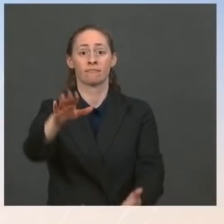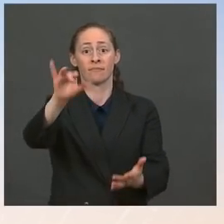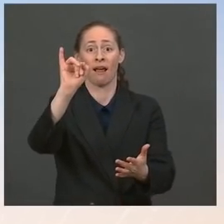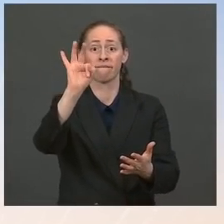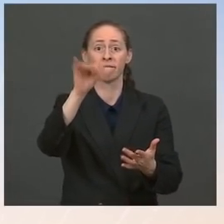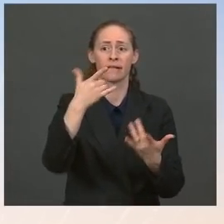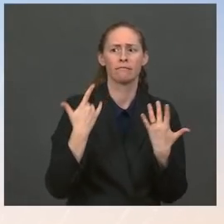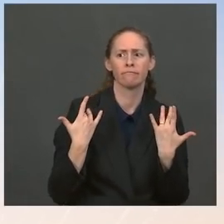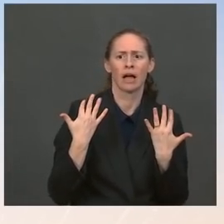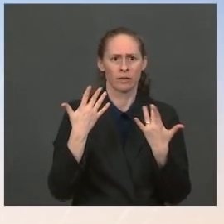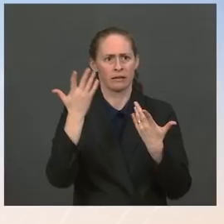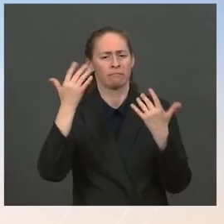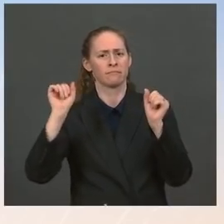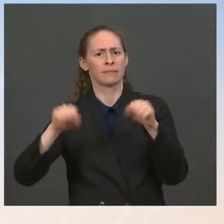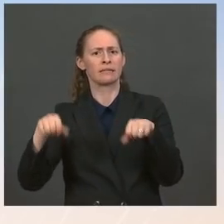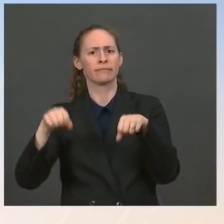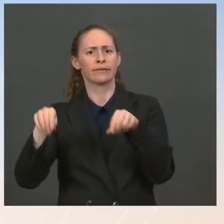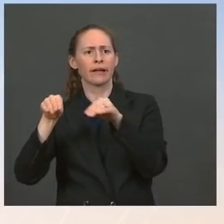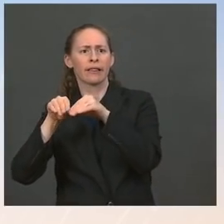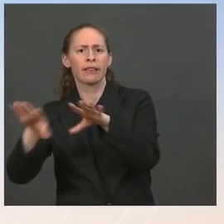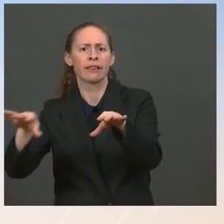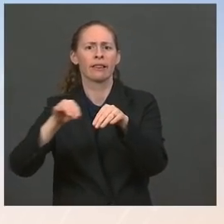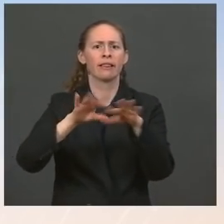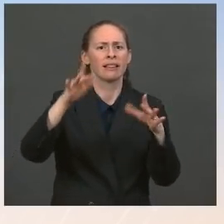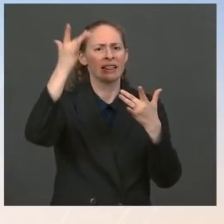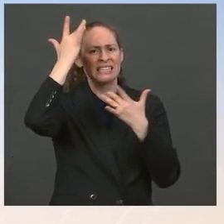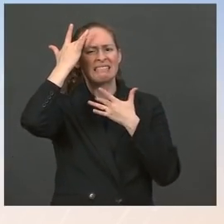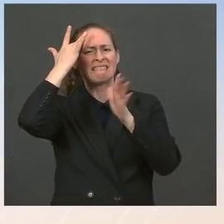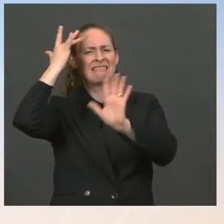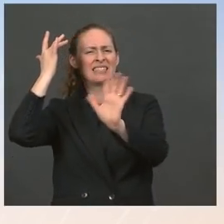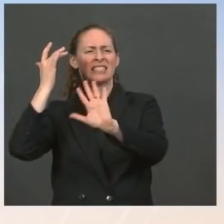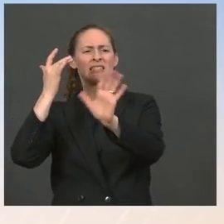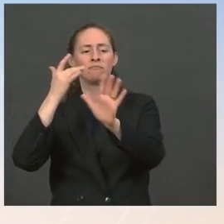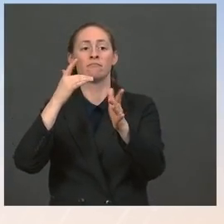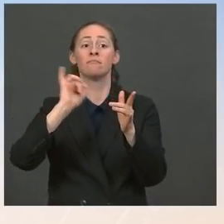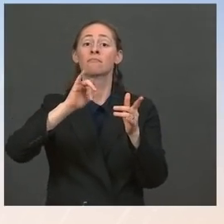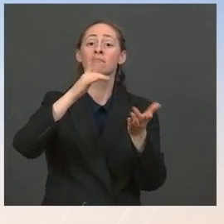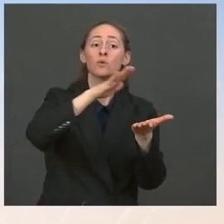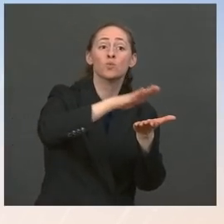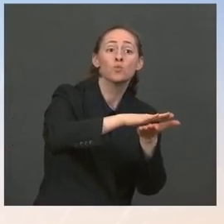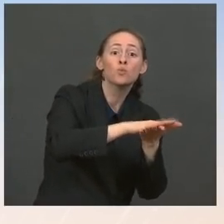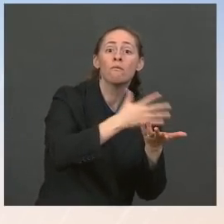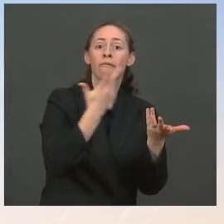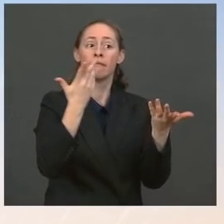And so -- and what we're seeing is more businesses and school closures and most lost jobs in -- keep us --